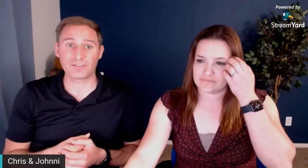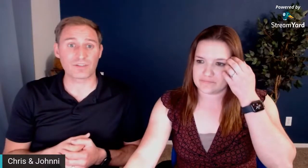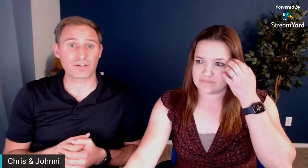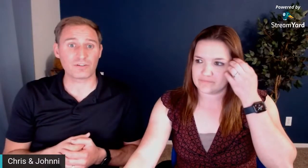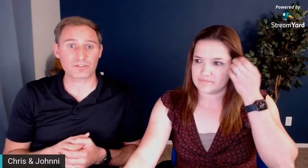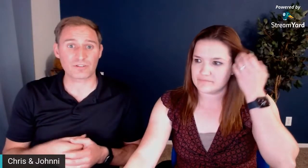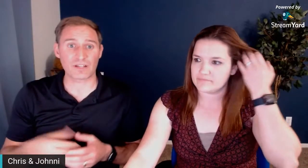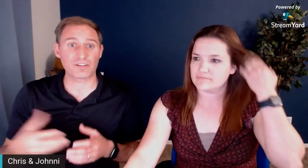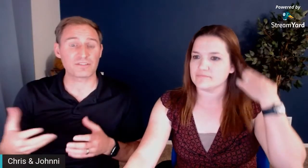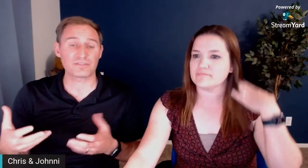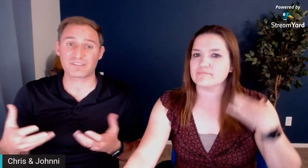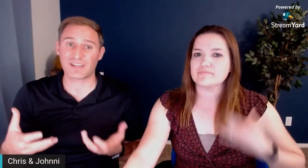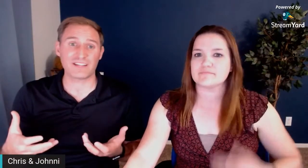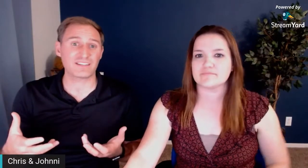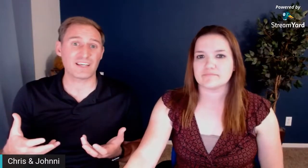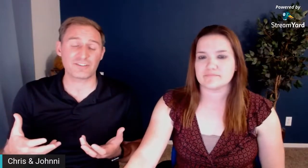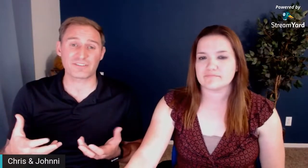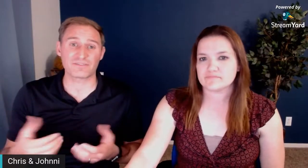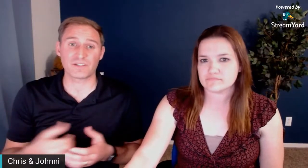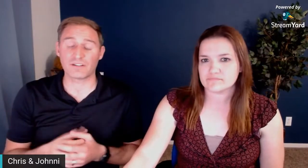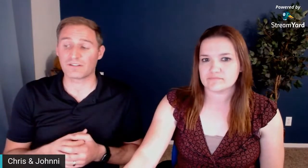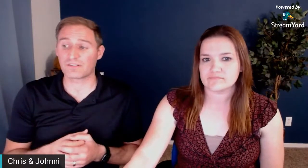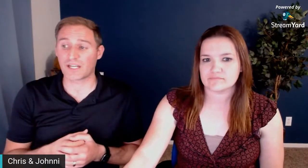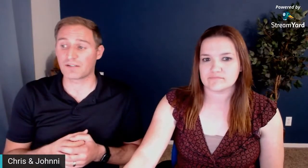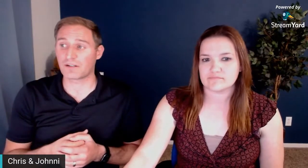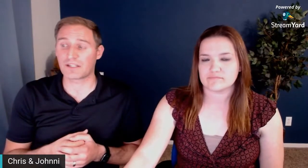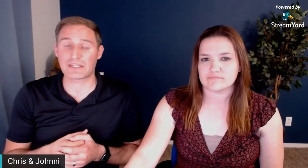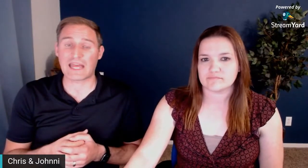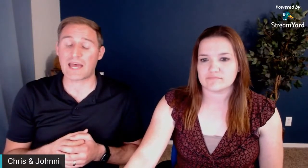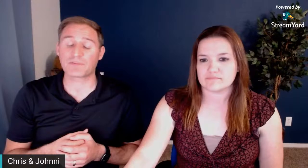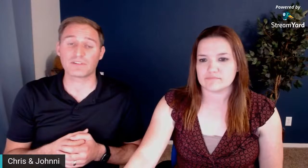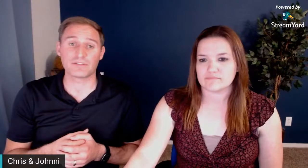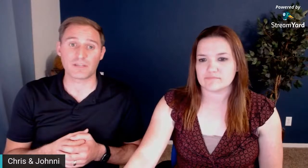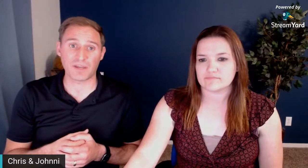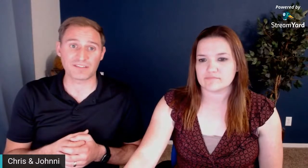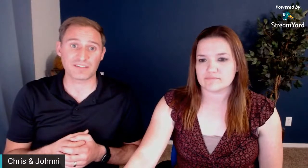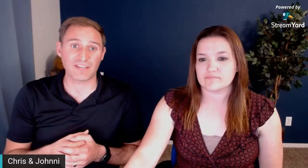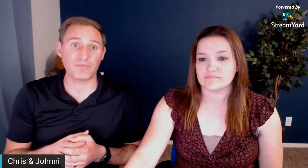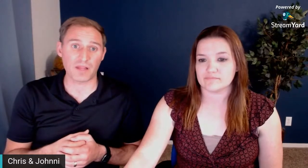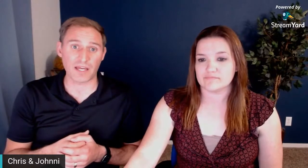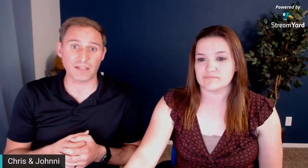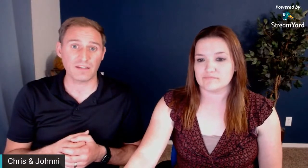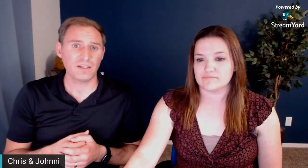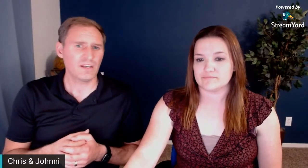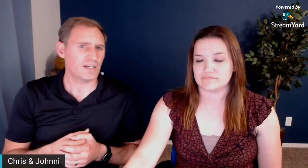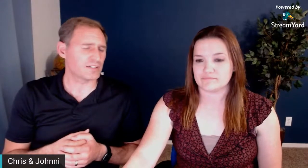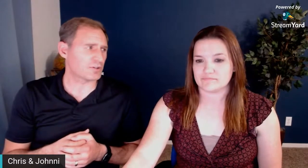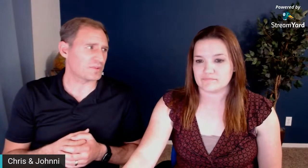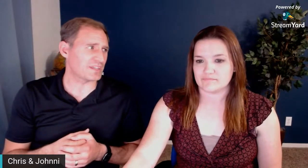into the culture and also just helen keller as a figure uh absolutely amazing deaf-blind a group in